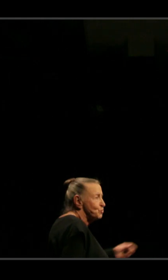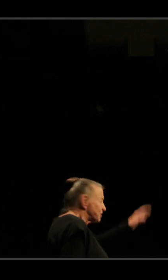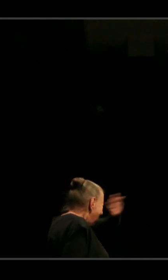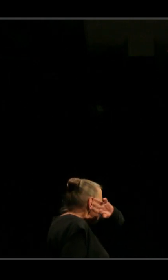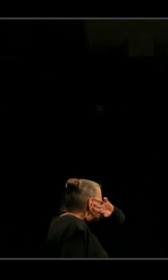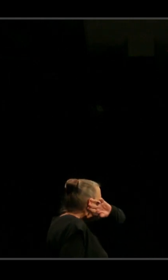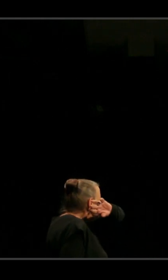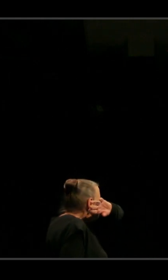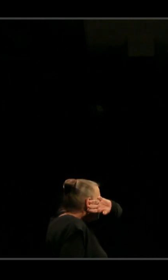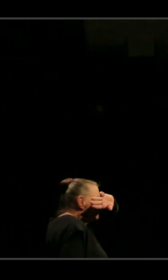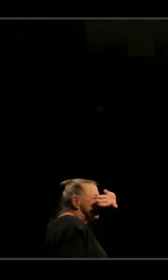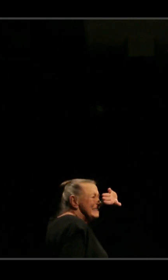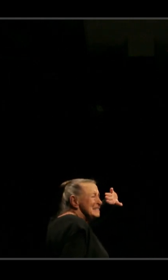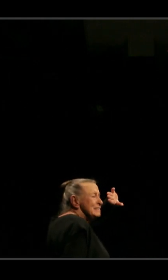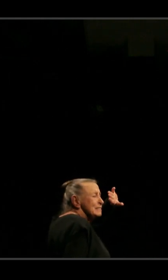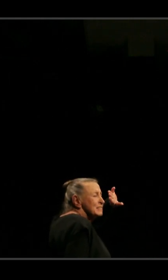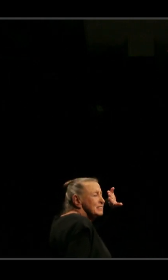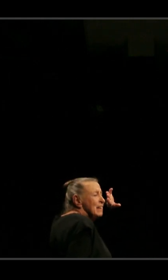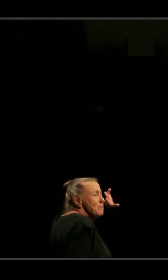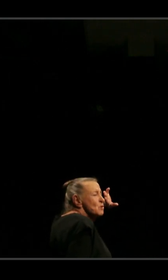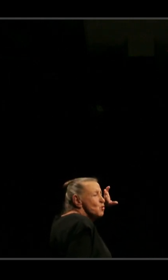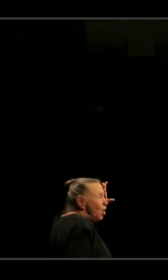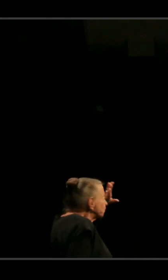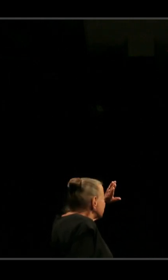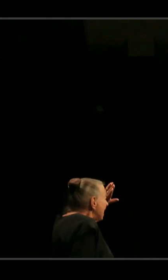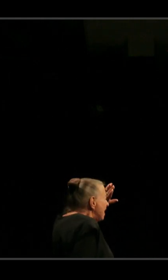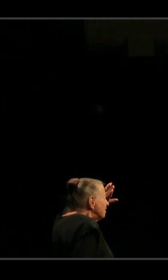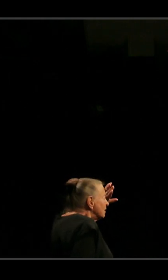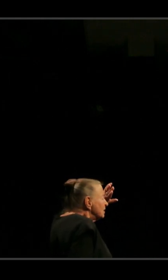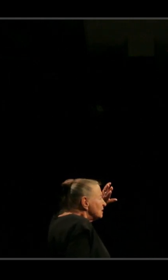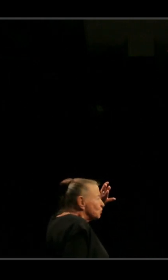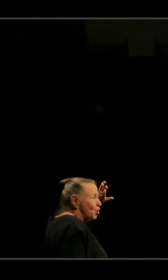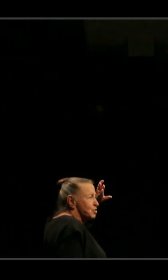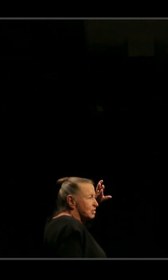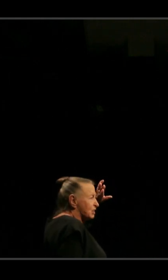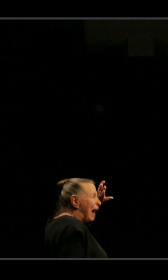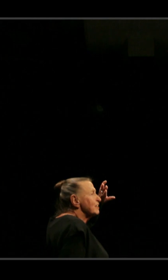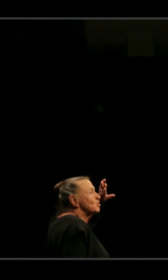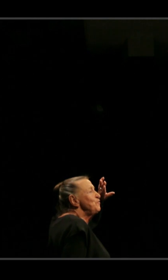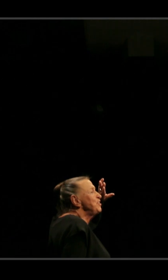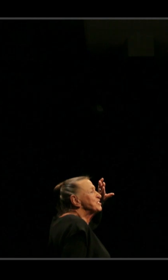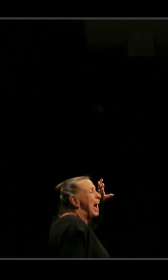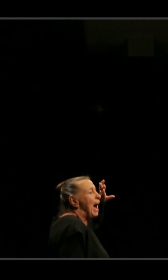"I know! That's Targowica's voice!"